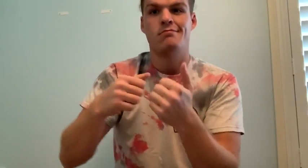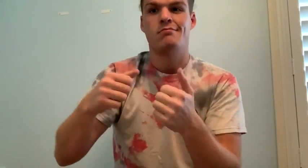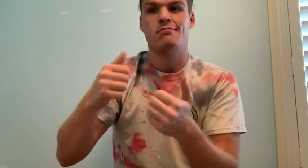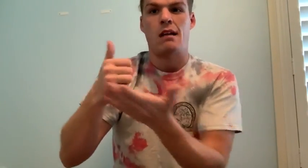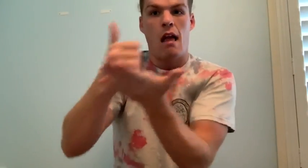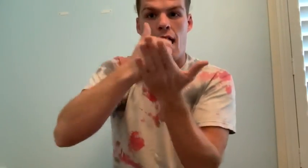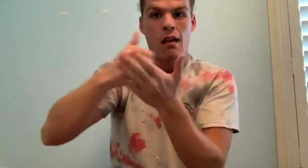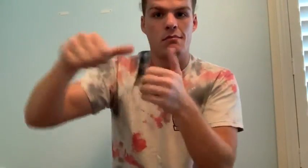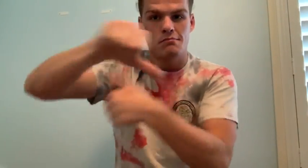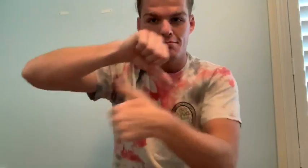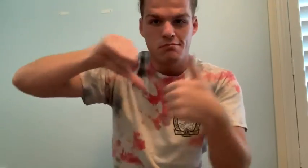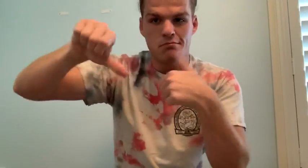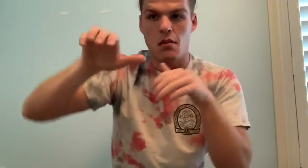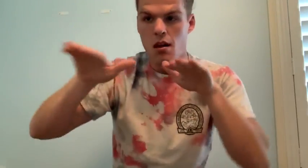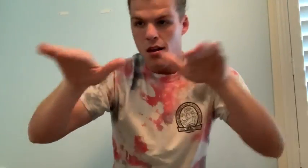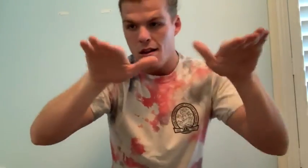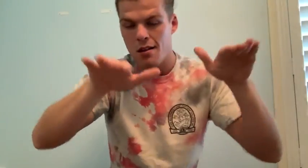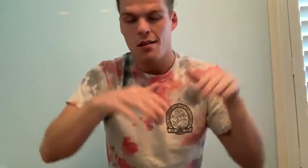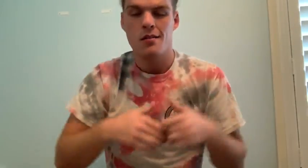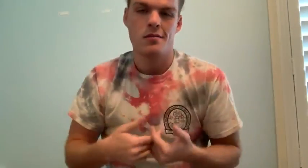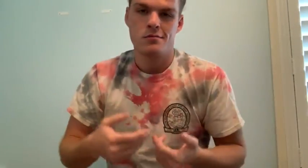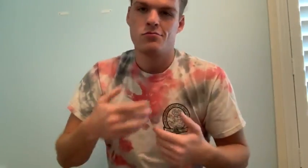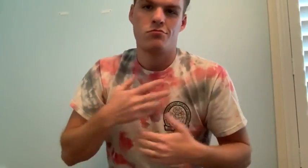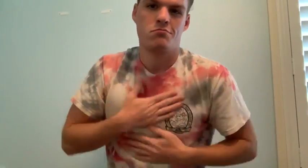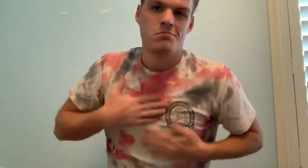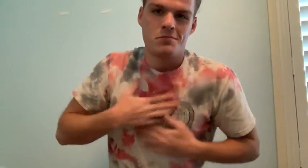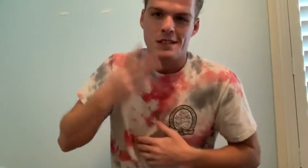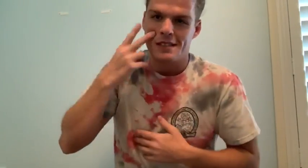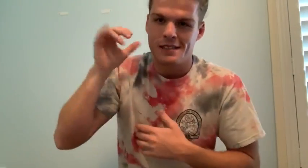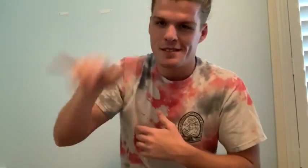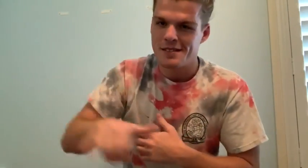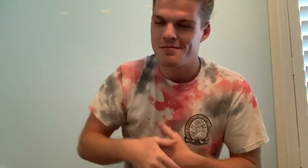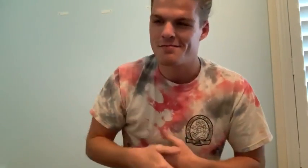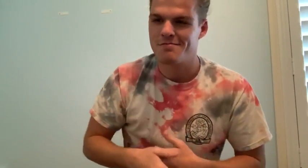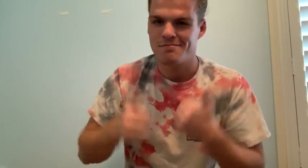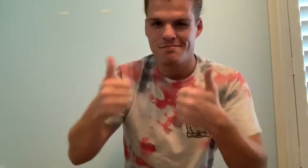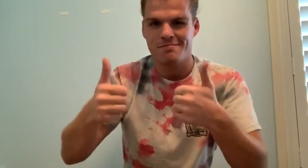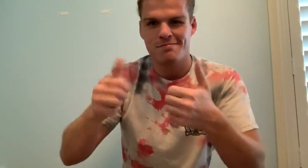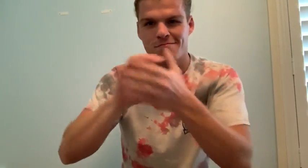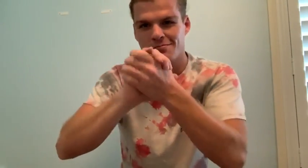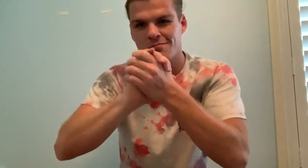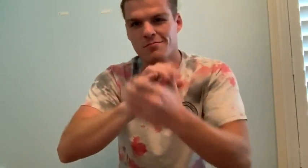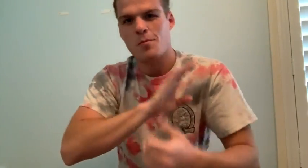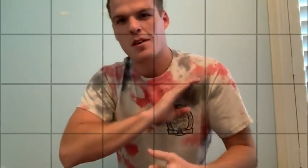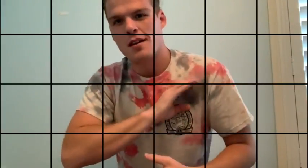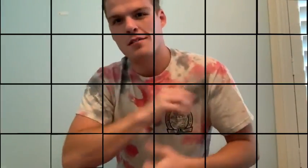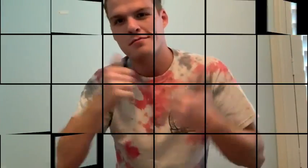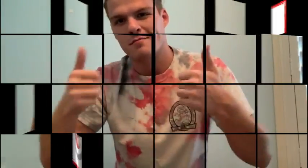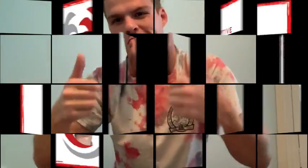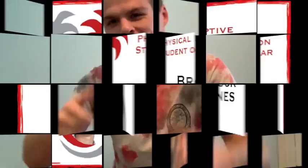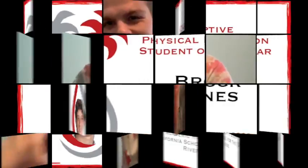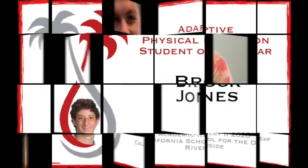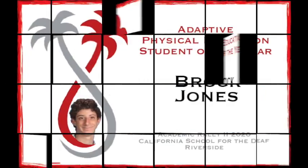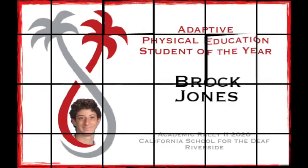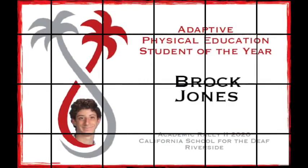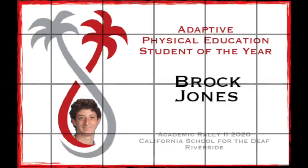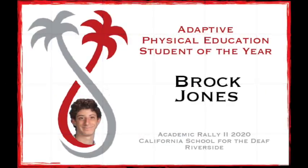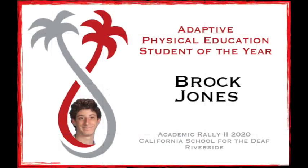actively motivated supporting others, and it's a pleasure to witness that. Congratulations, Brock.